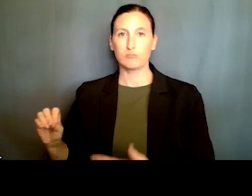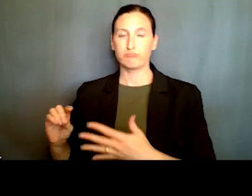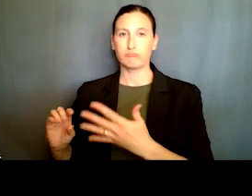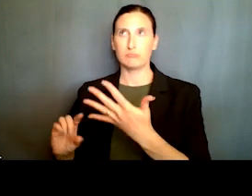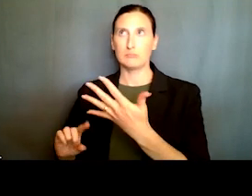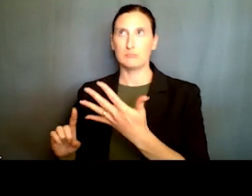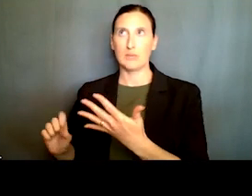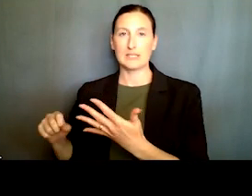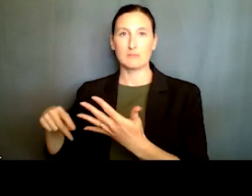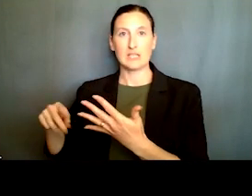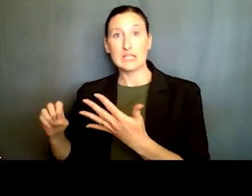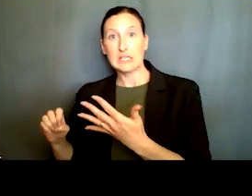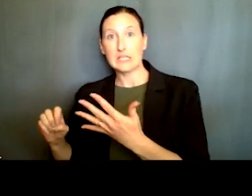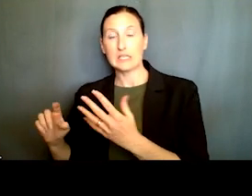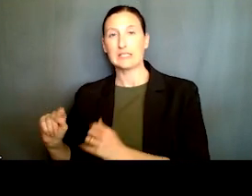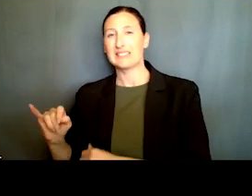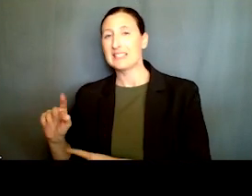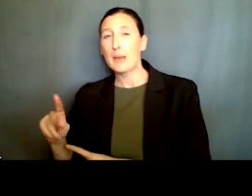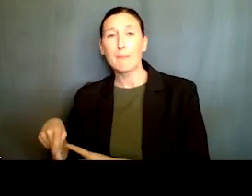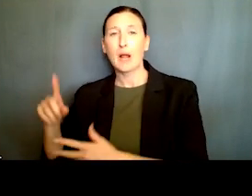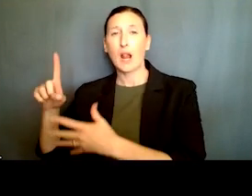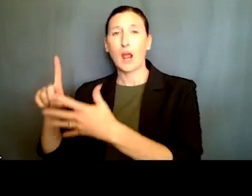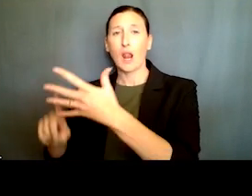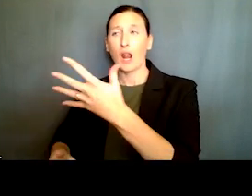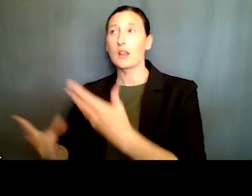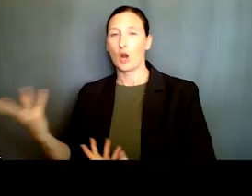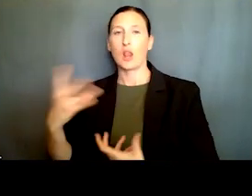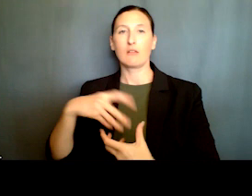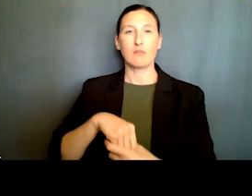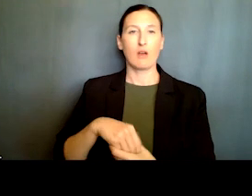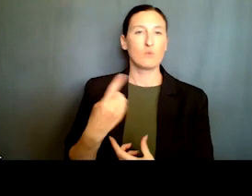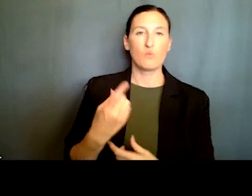and SBE, TIP, they're all involved in one way or another.